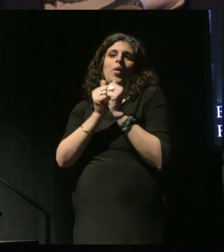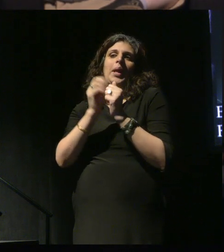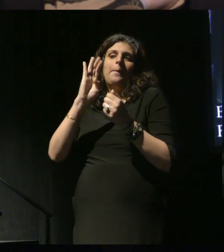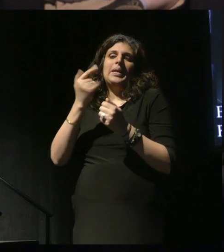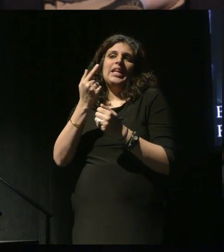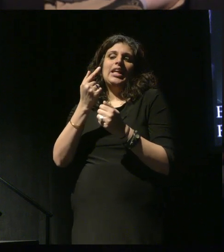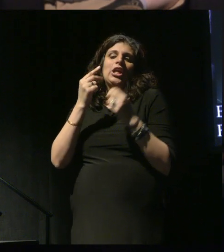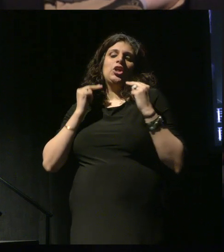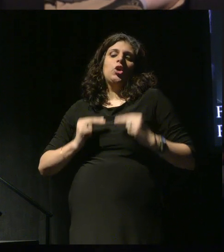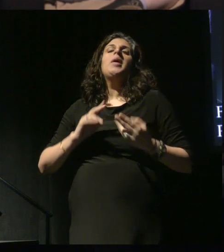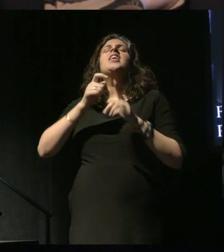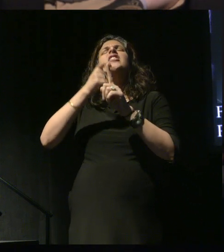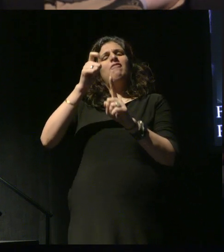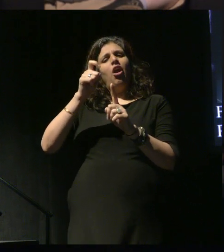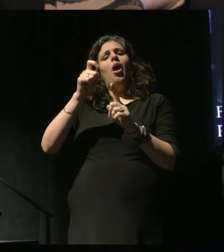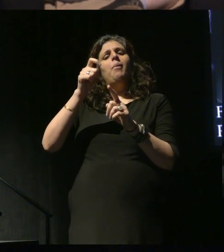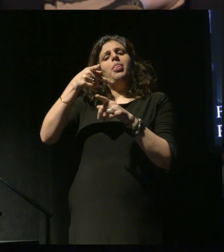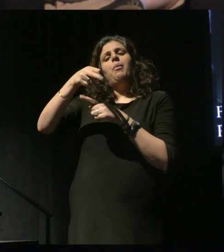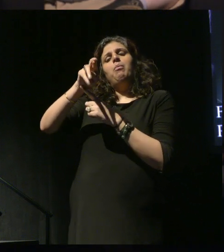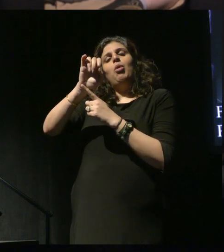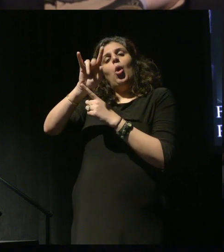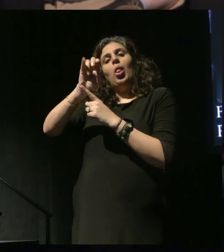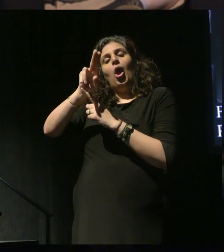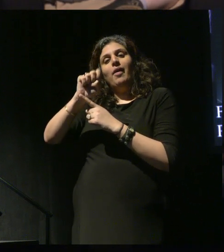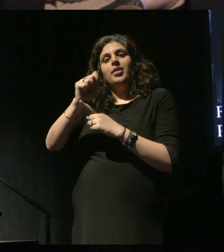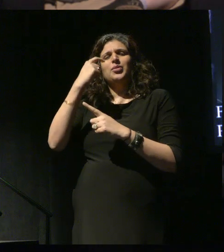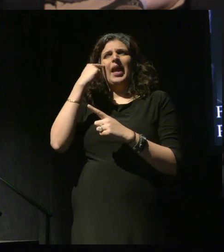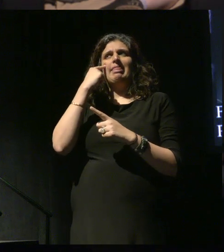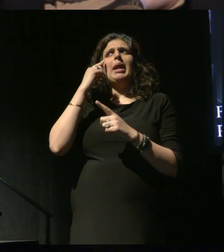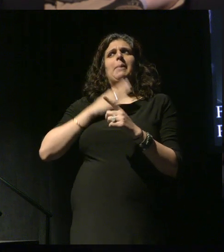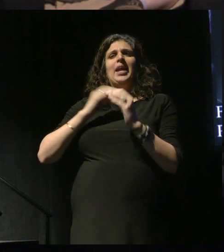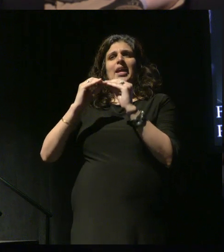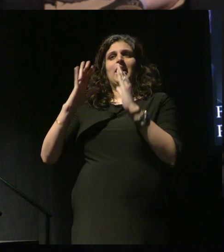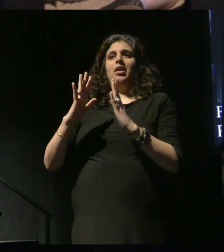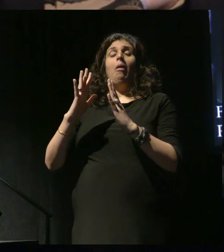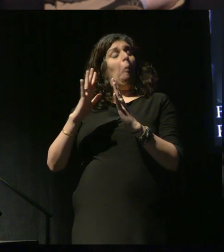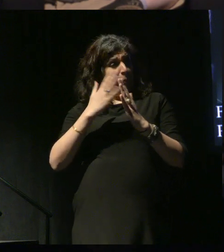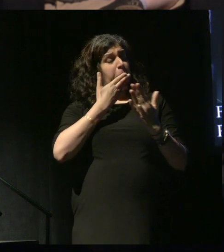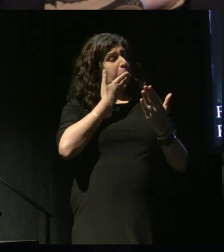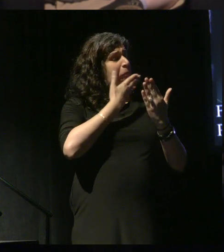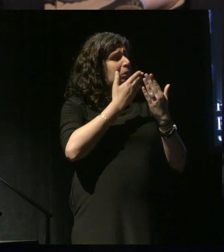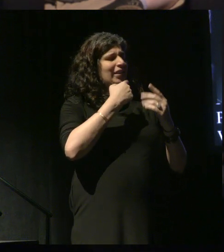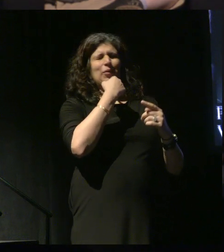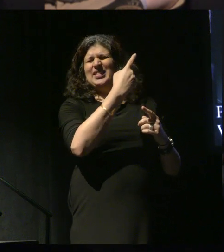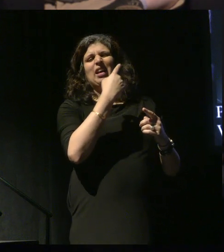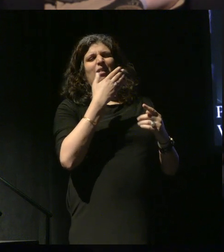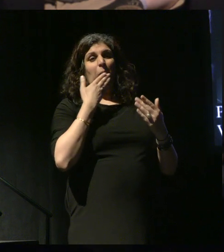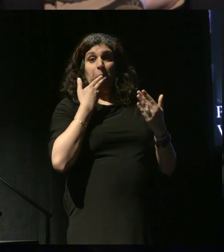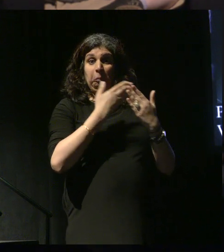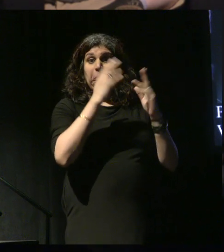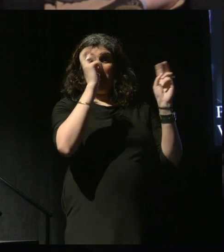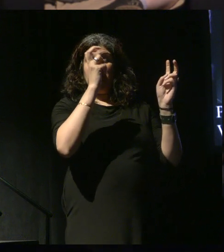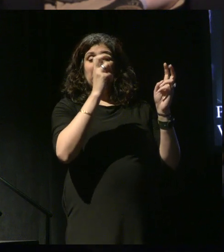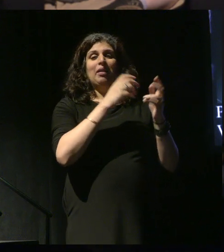And I think it was David actually who was like, "This would make a good title." and the project kind of